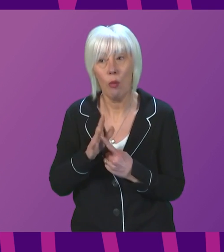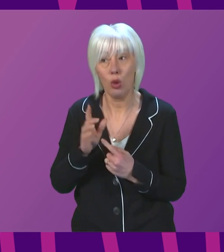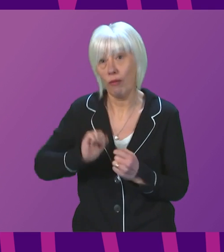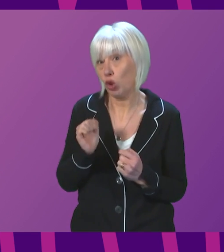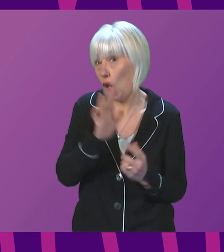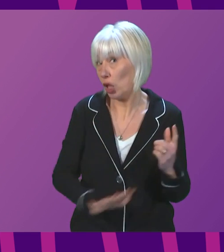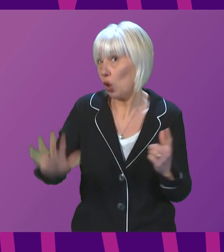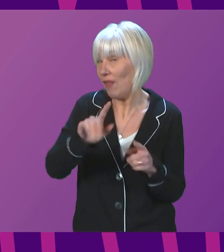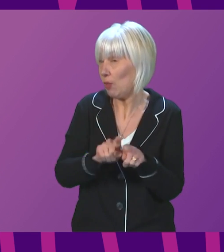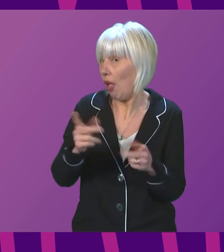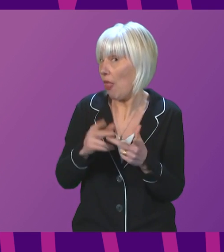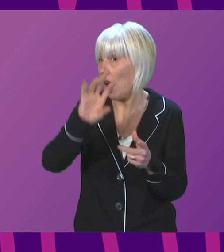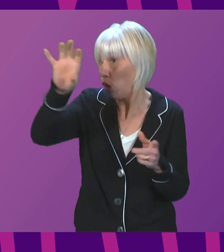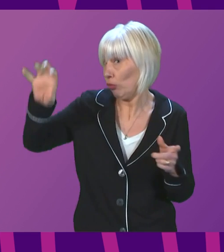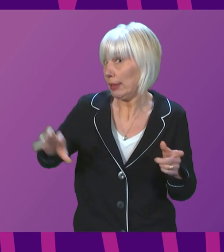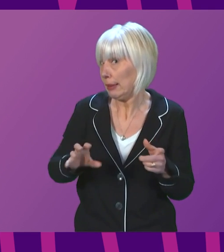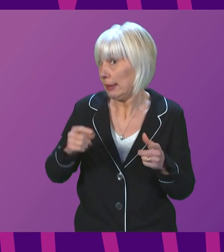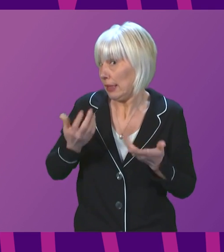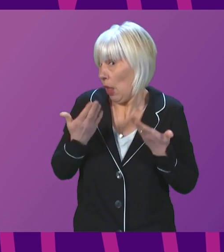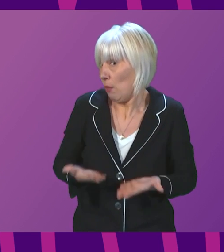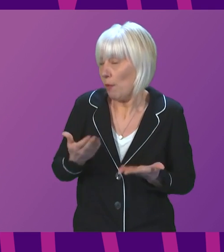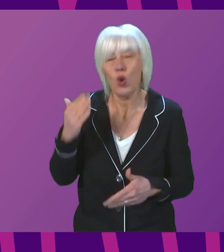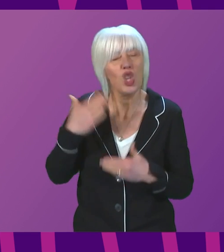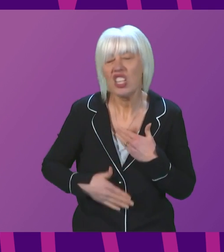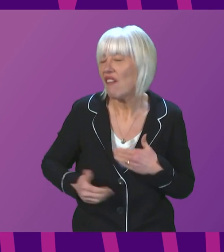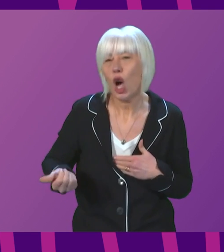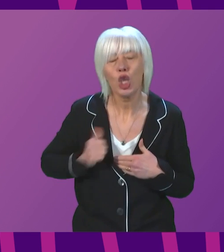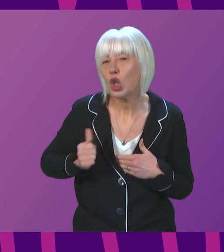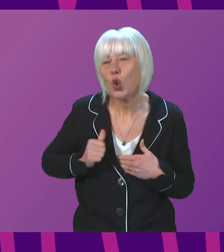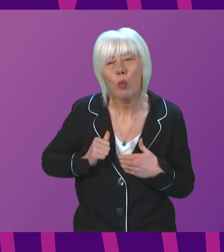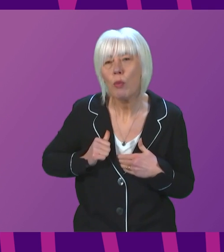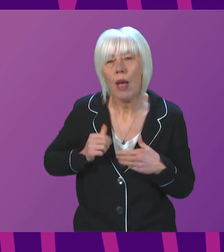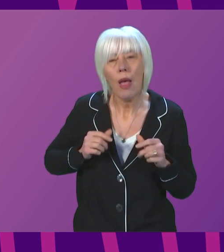countries, right now, at this moment in history, that we should never assume that progress is not reversible.